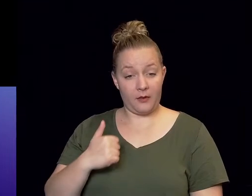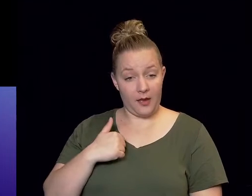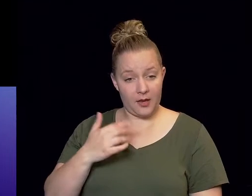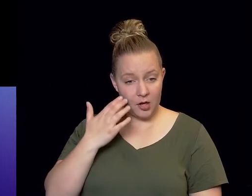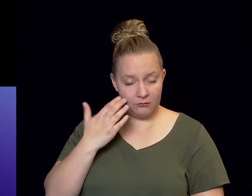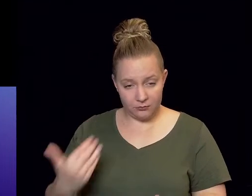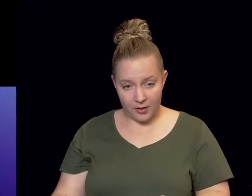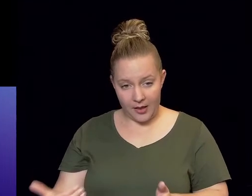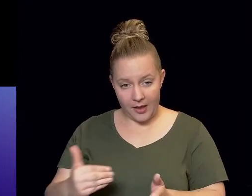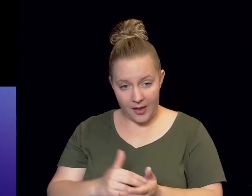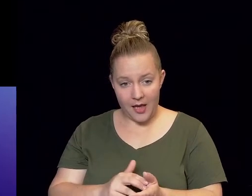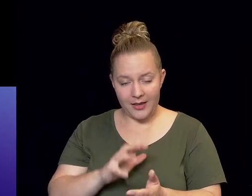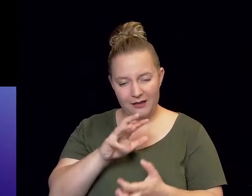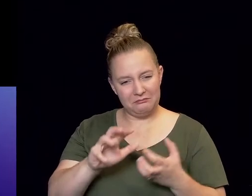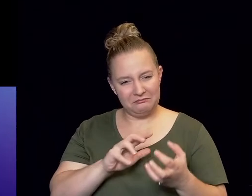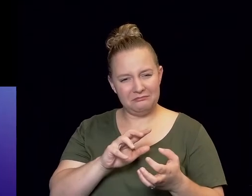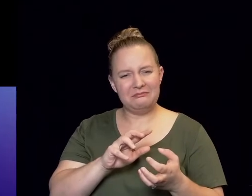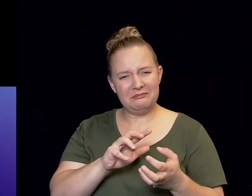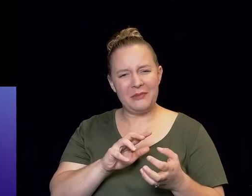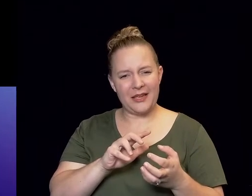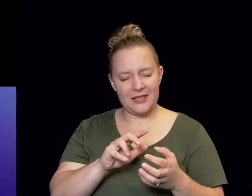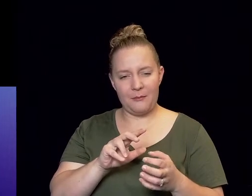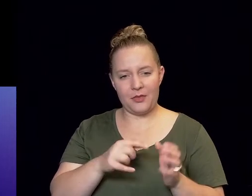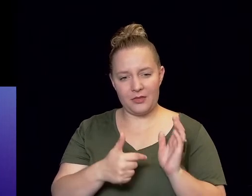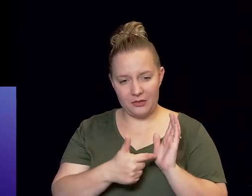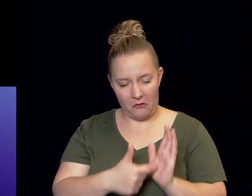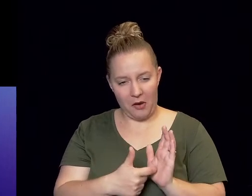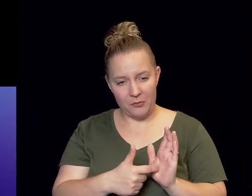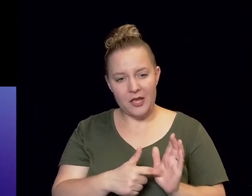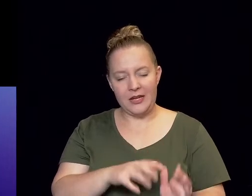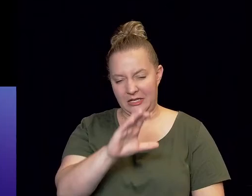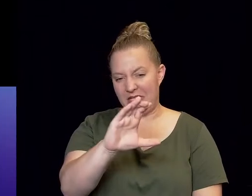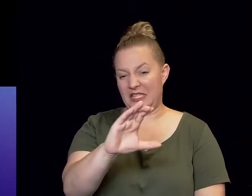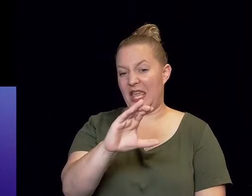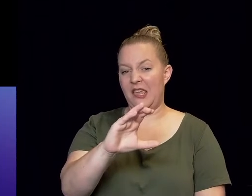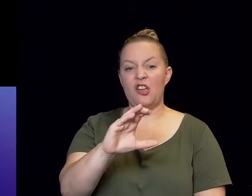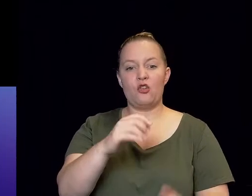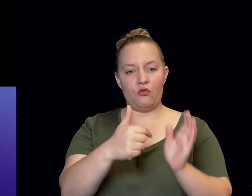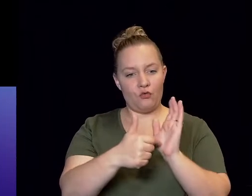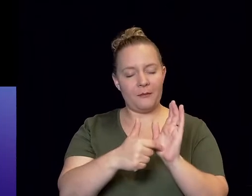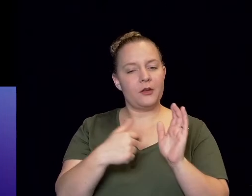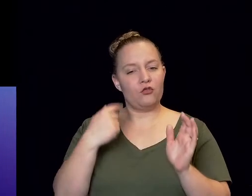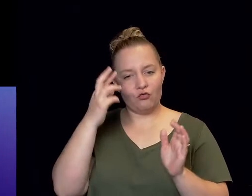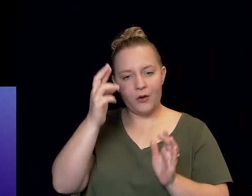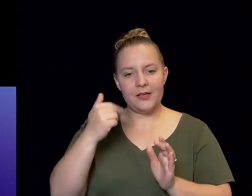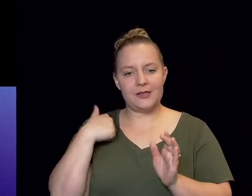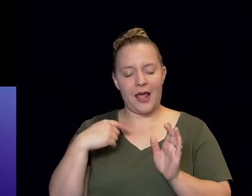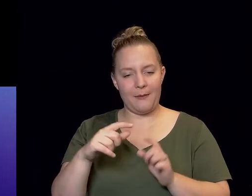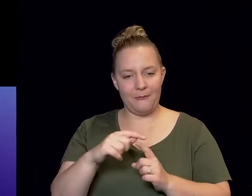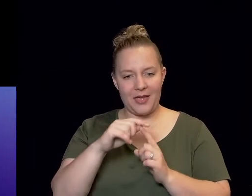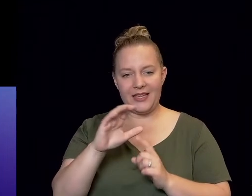mix up our variables, so c is represented by (the reason I pick c is candy) because I don't know